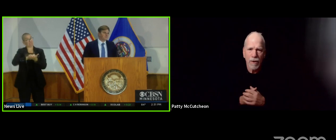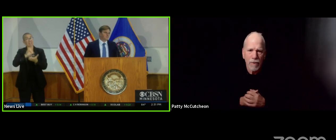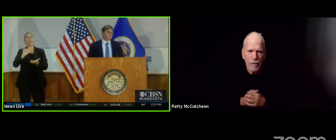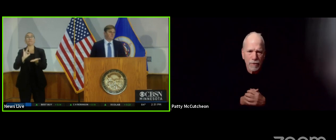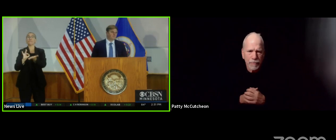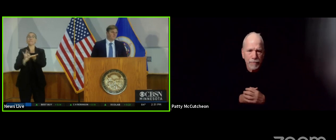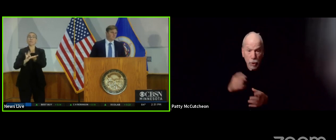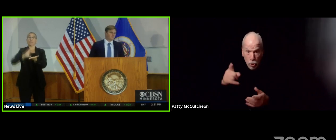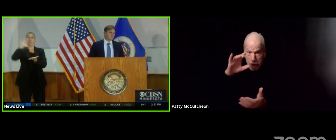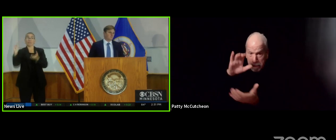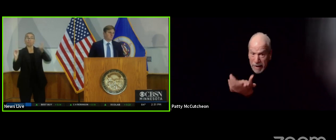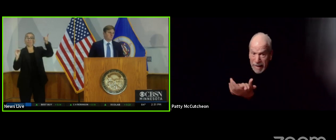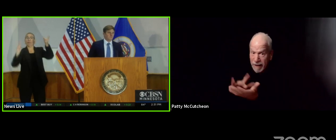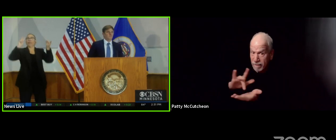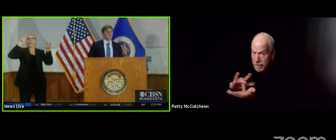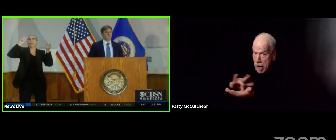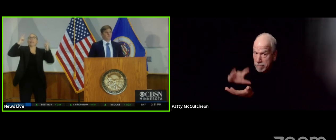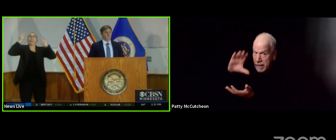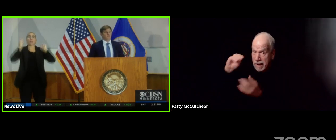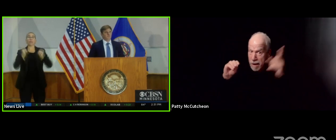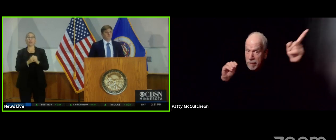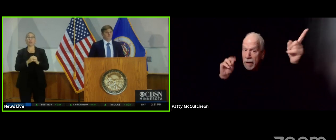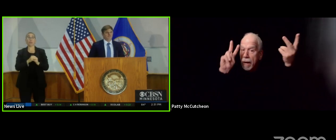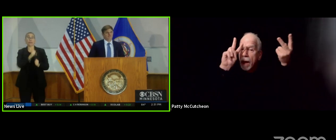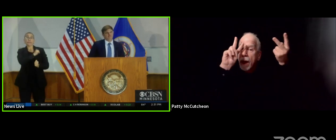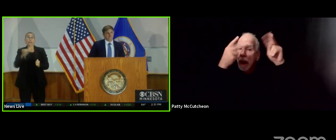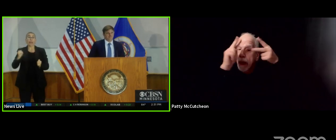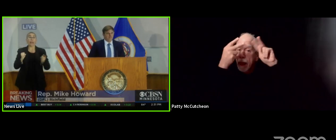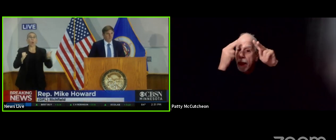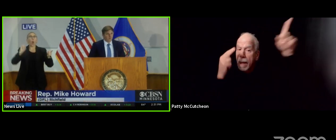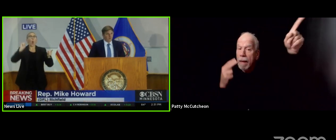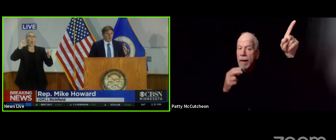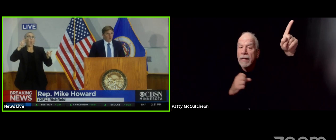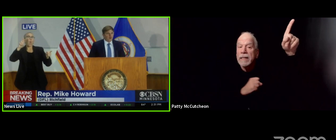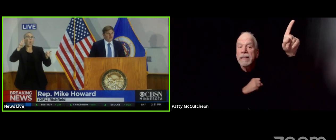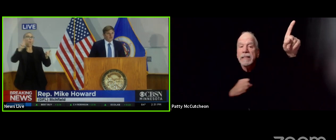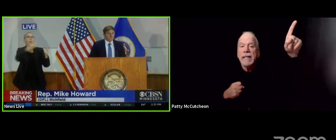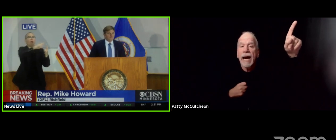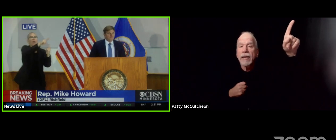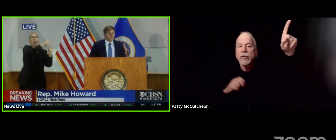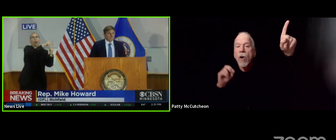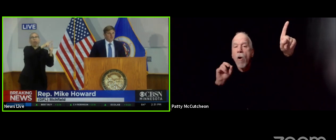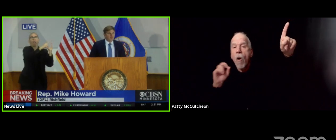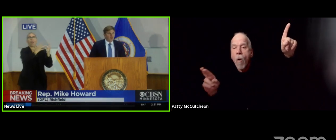SENATORS OR THOSE SENATORS MISLED YOU?